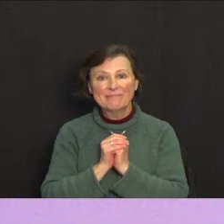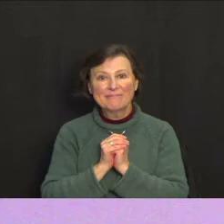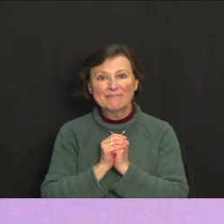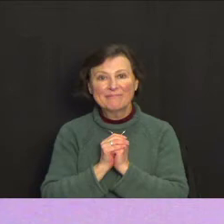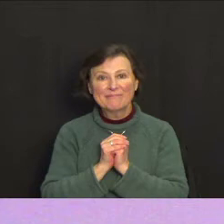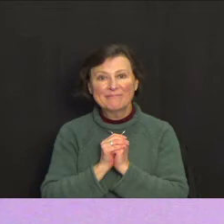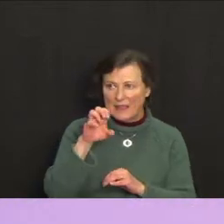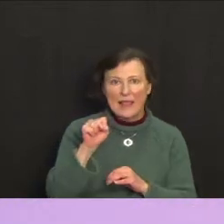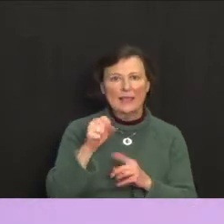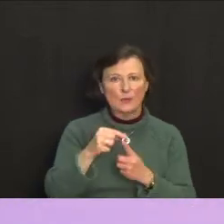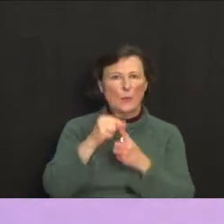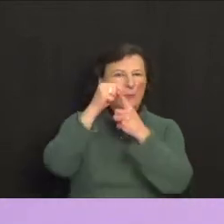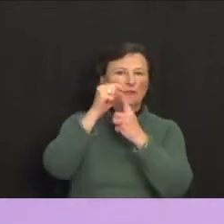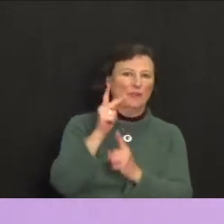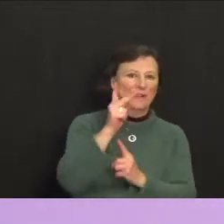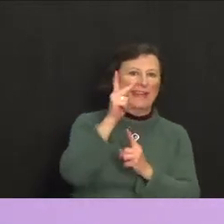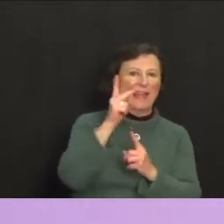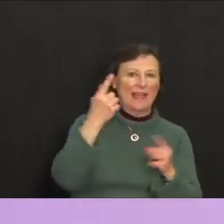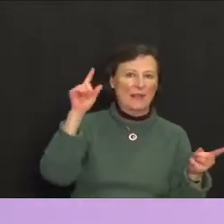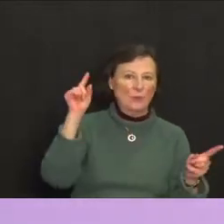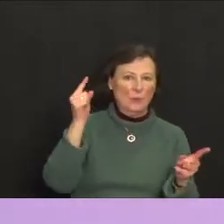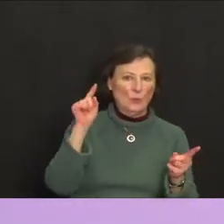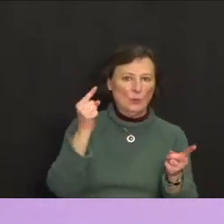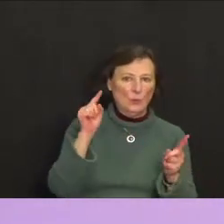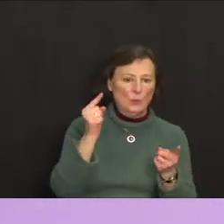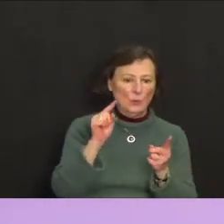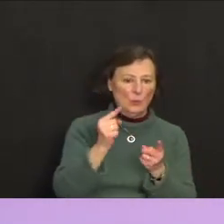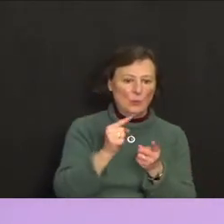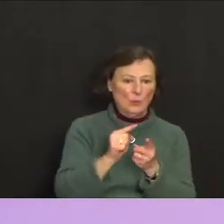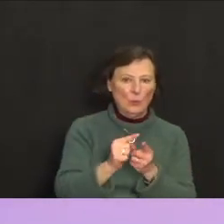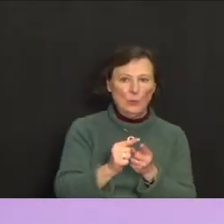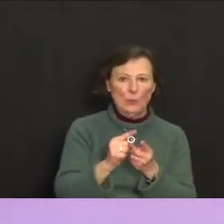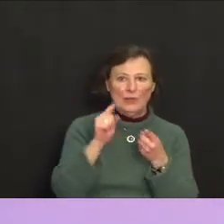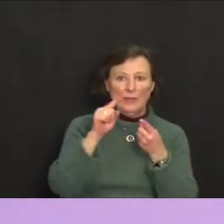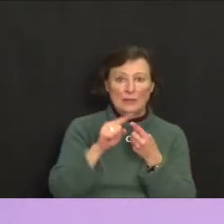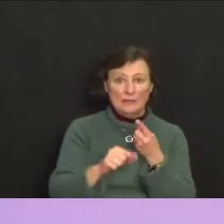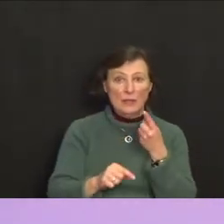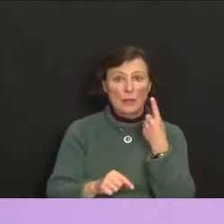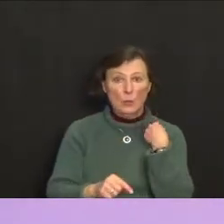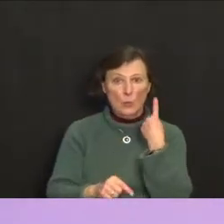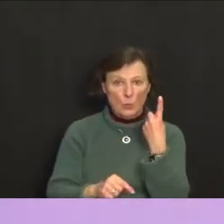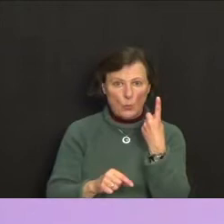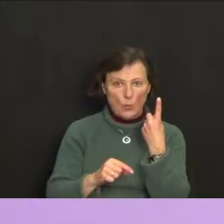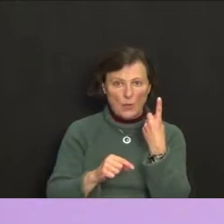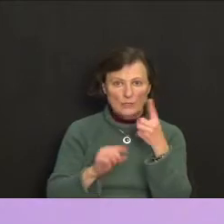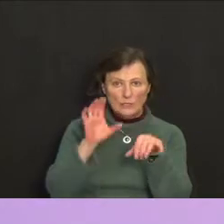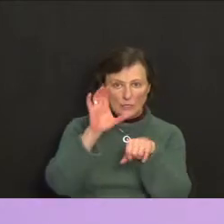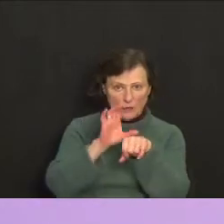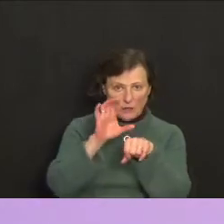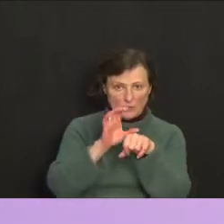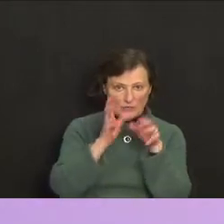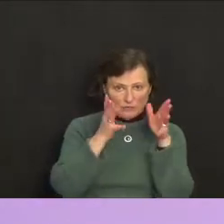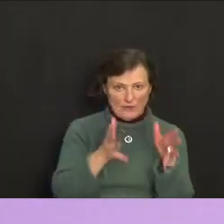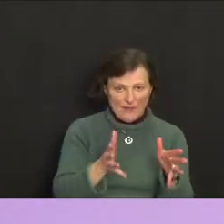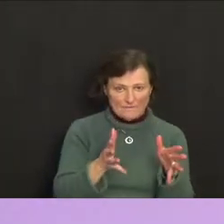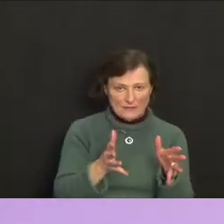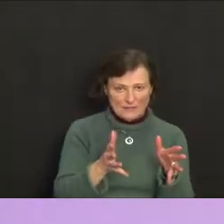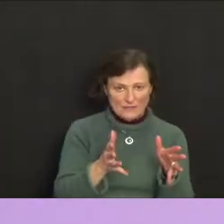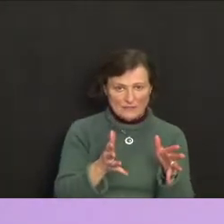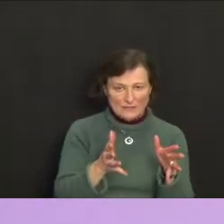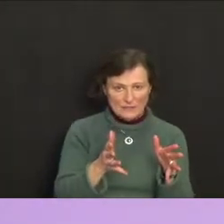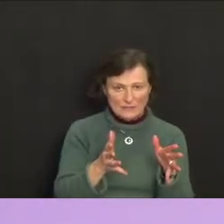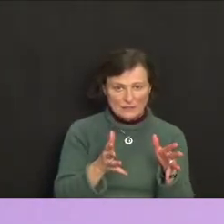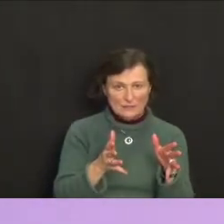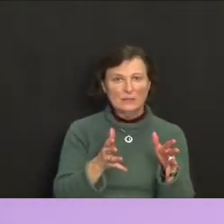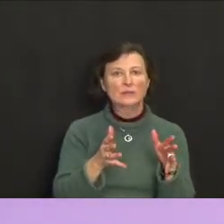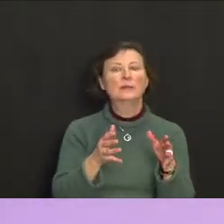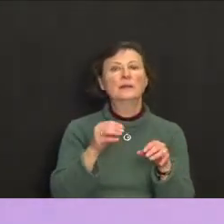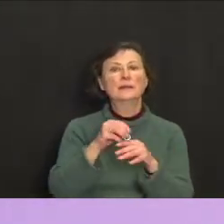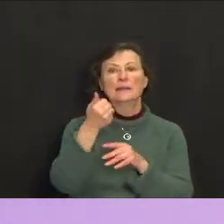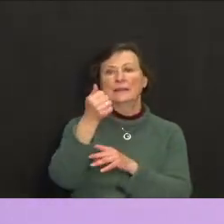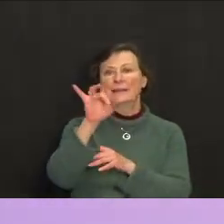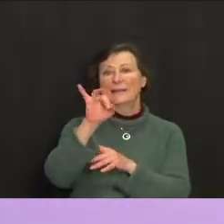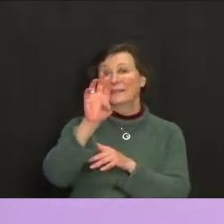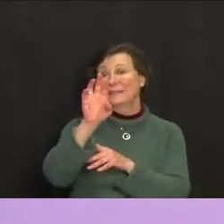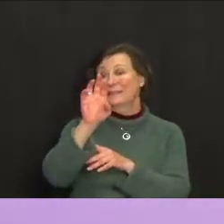They dwindled and dwindled until there was just one congregation left. When in 1867 the Hungarian